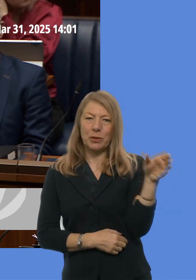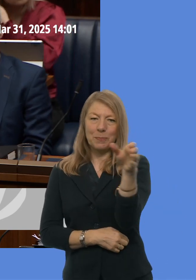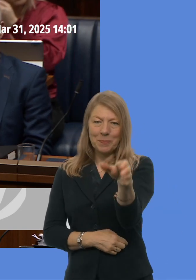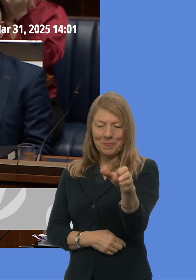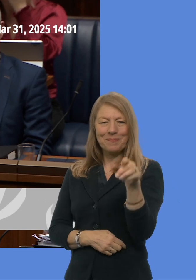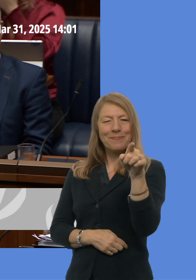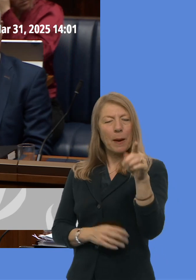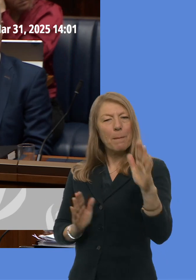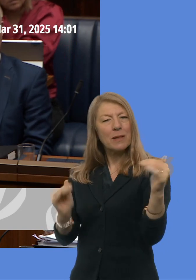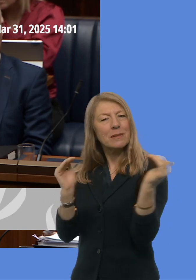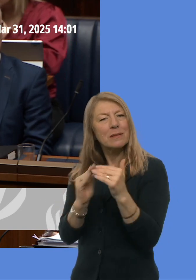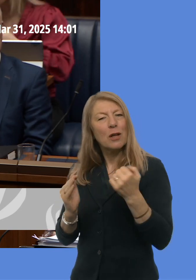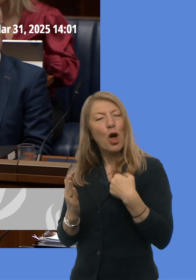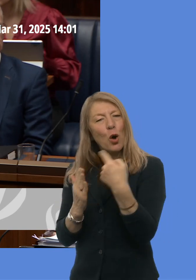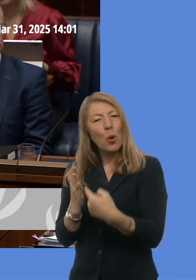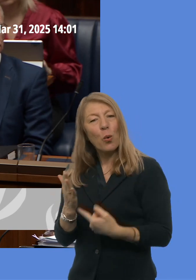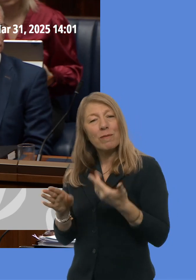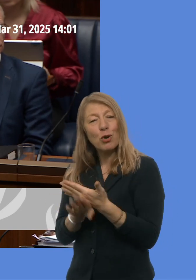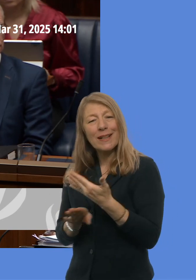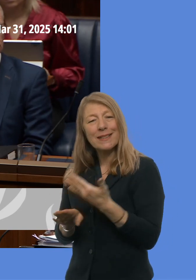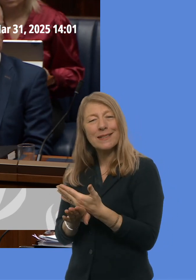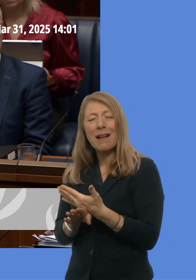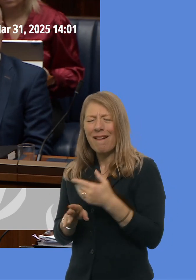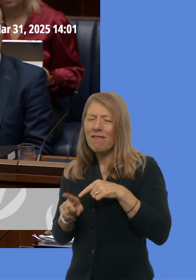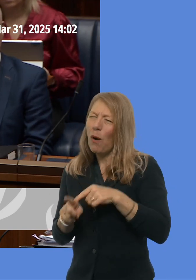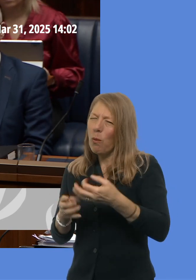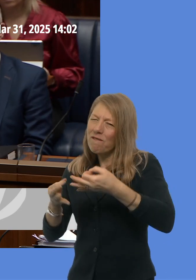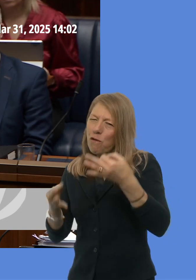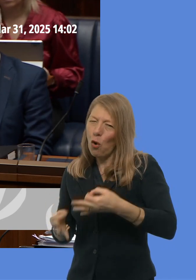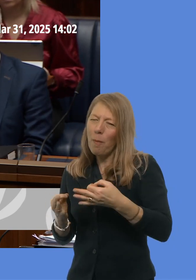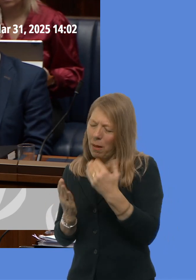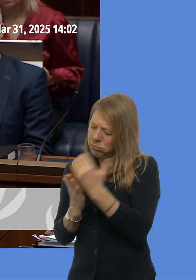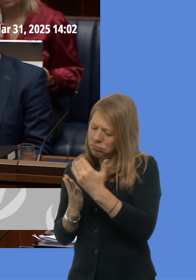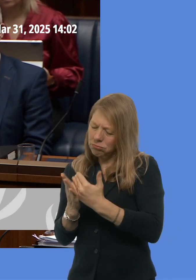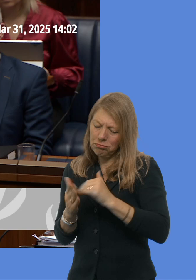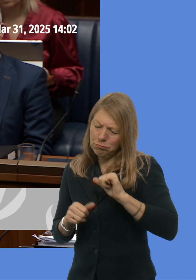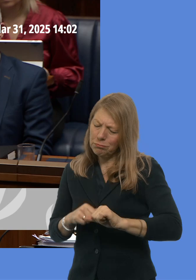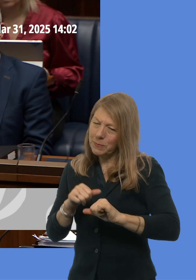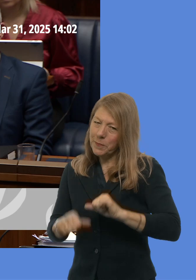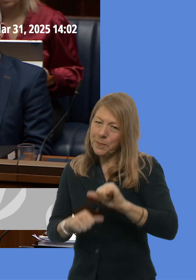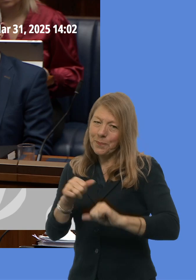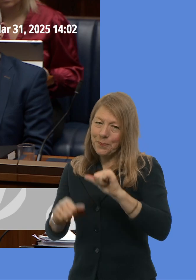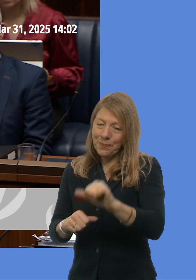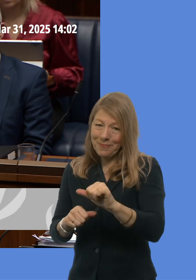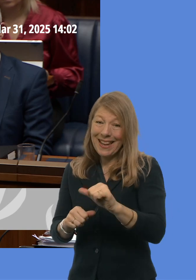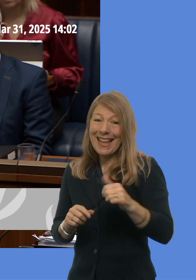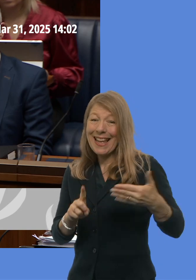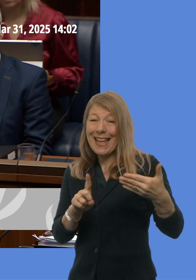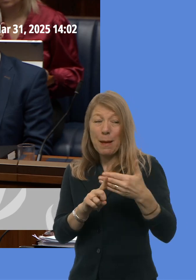There is a formal nature to that. Of course, we will follow all of those steps. We will endeavour to get the advertisement out for this as quickly as possible and to